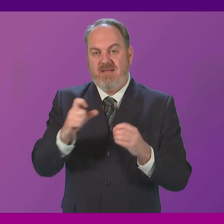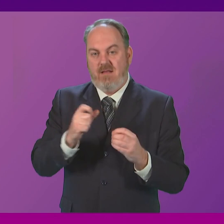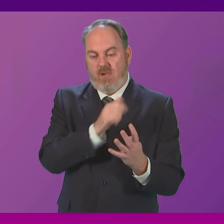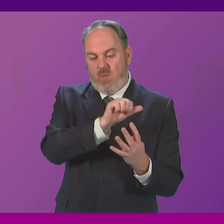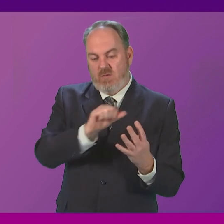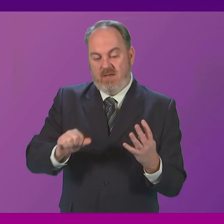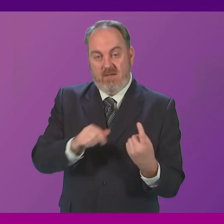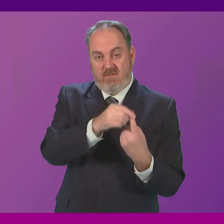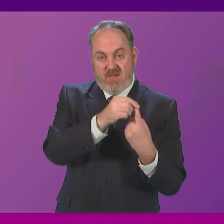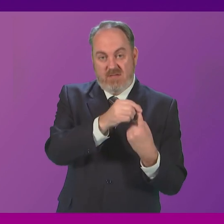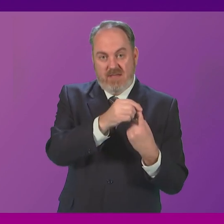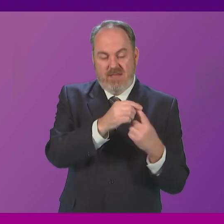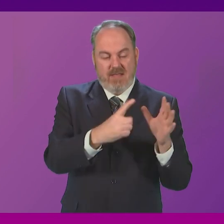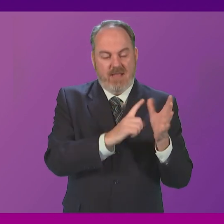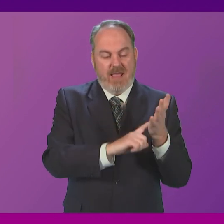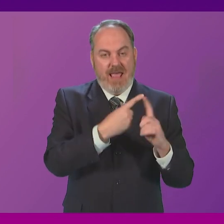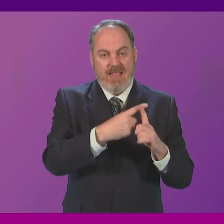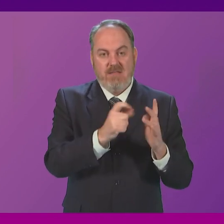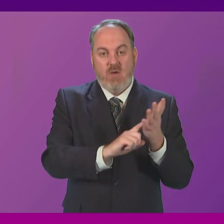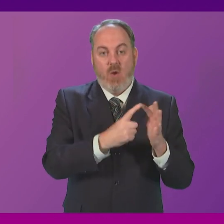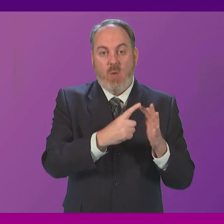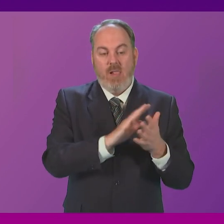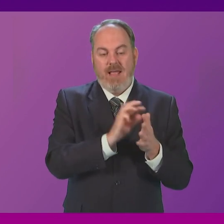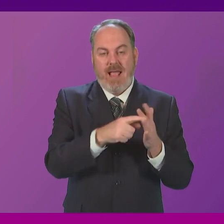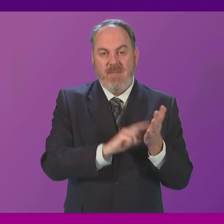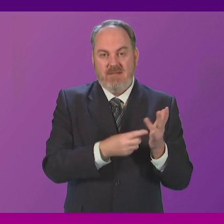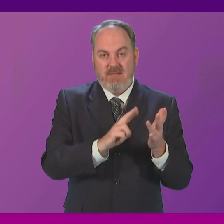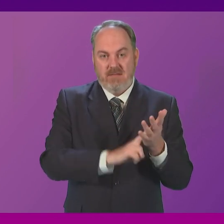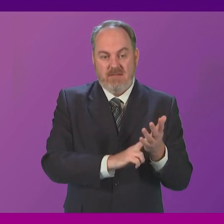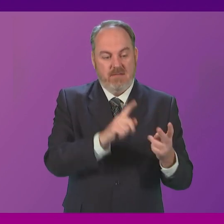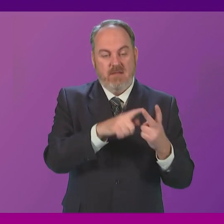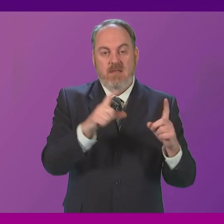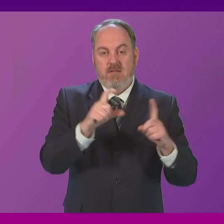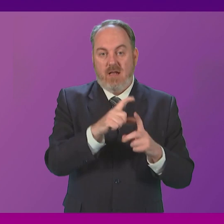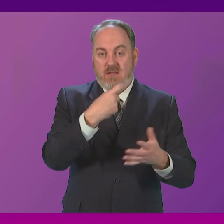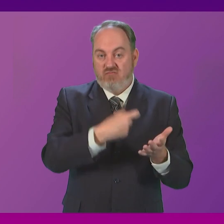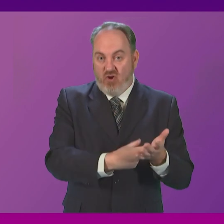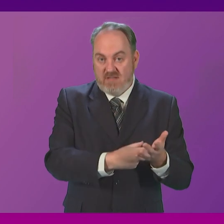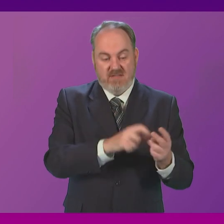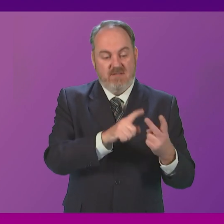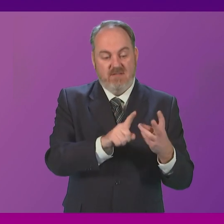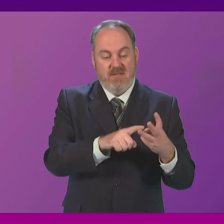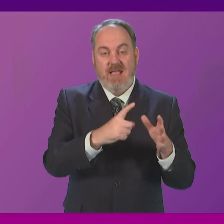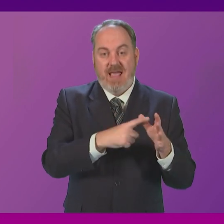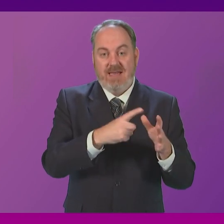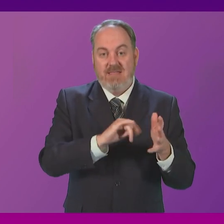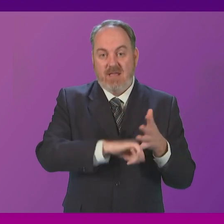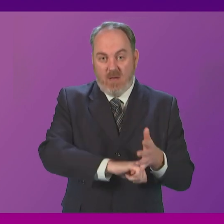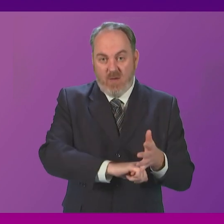They are Alex Cole-Hamilton, Douglas Ross, Anas Sarwar and Humza Yousaf.